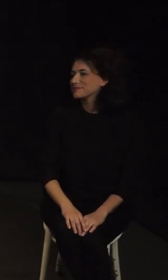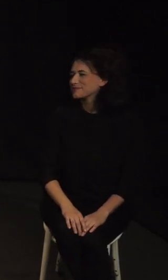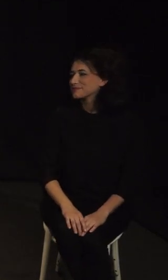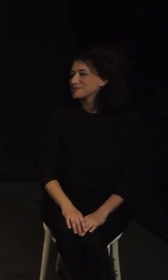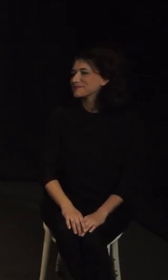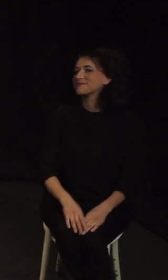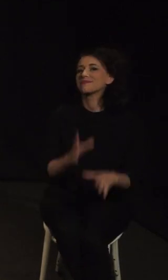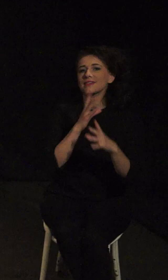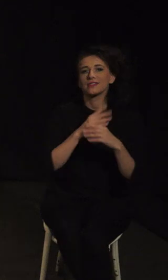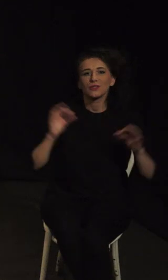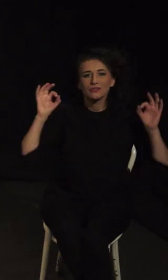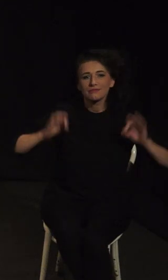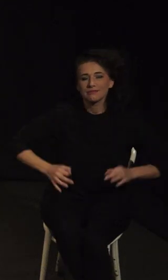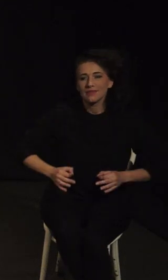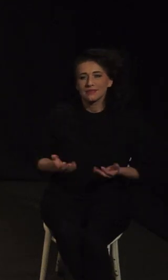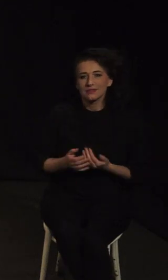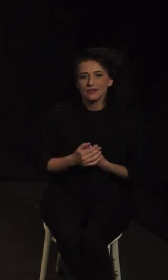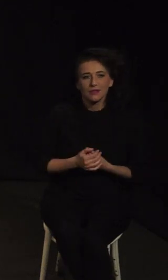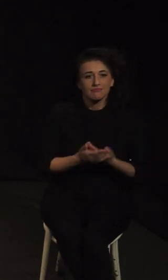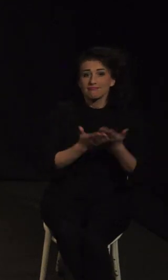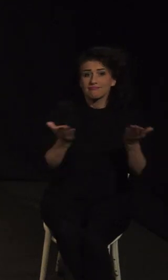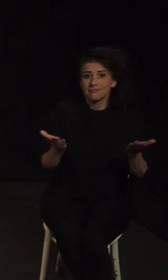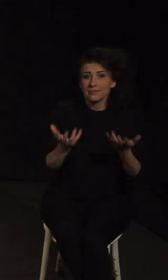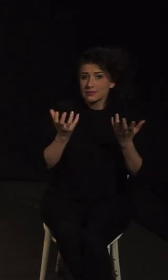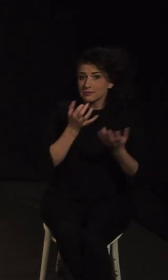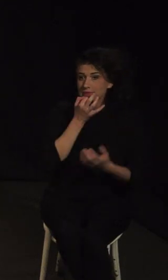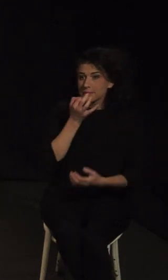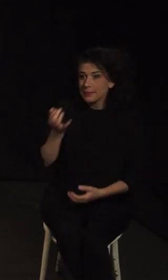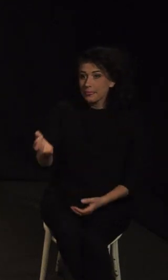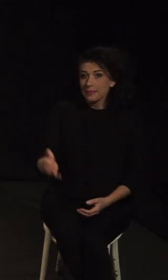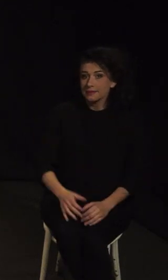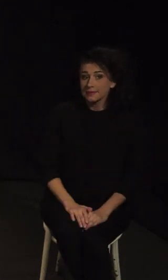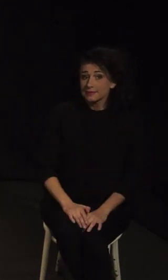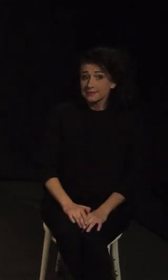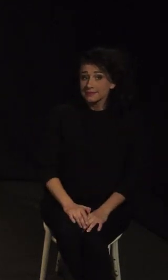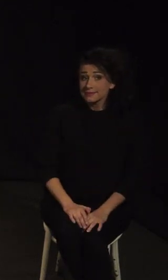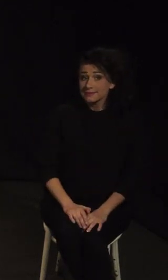Ladies and gentlemen, would you like to ask Irena something?